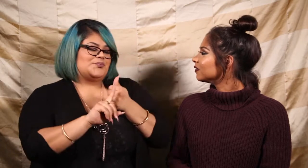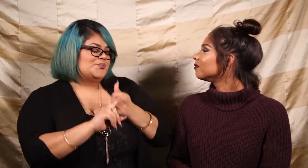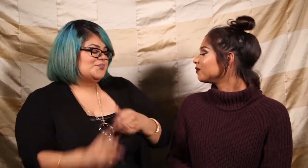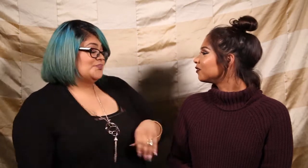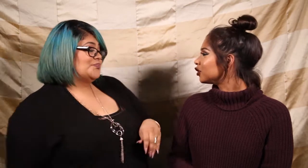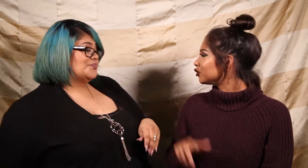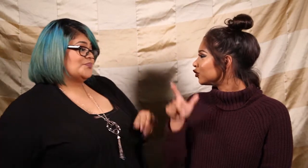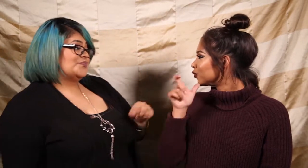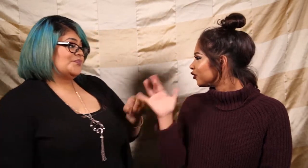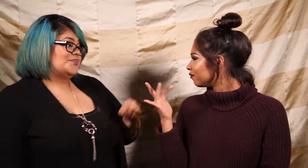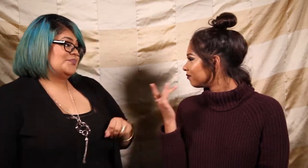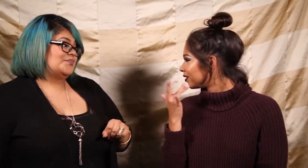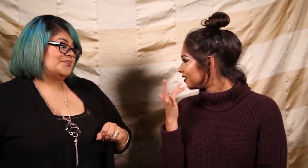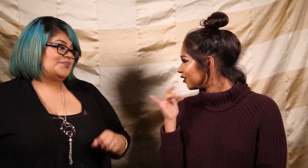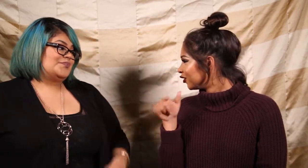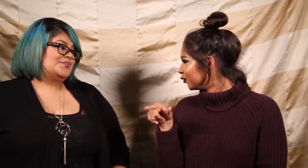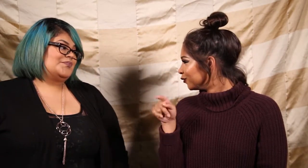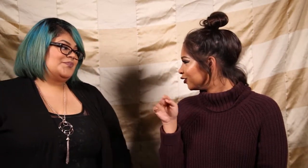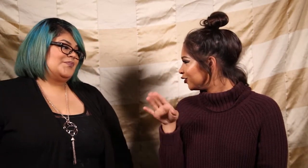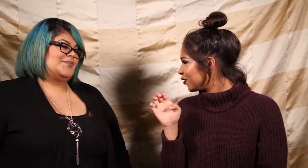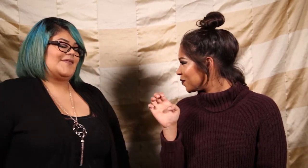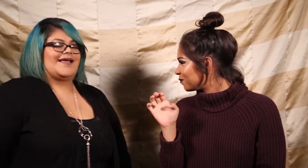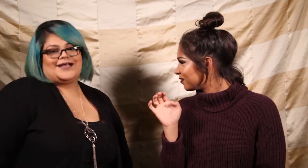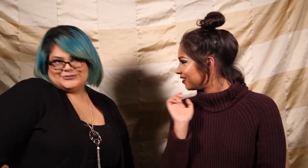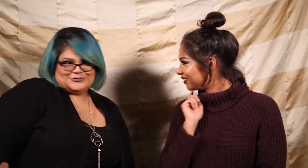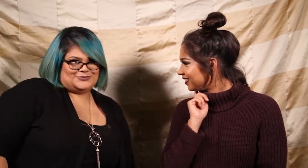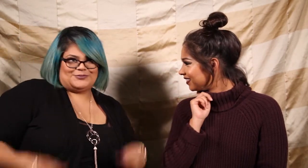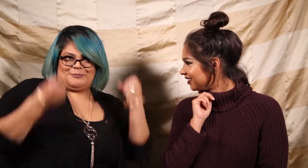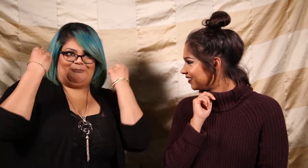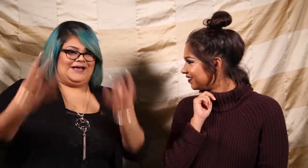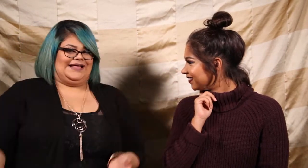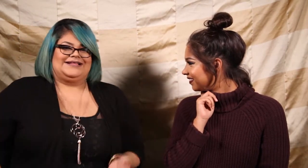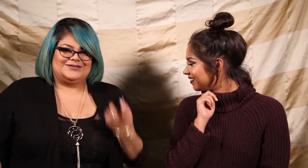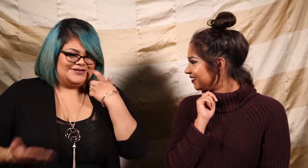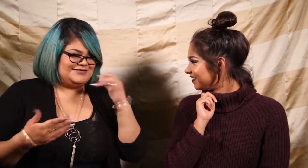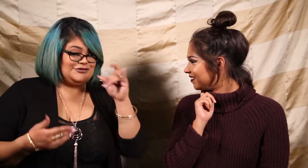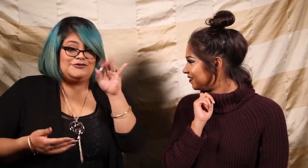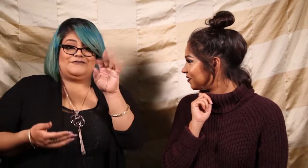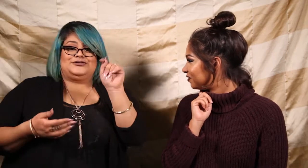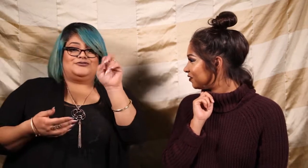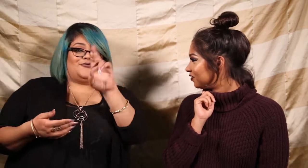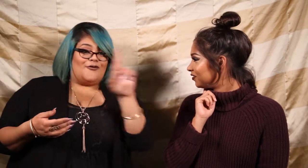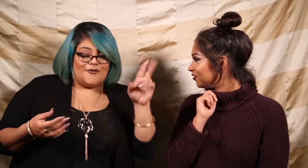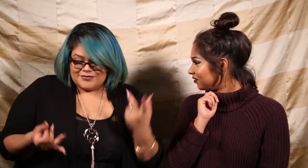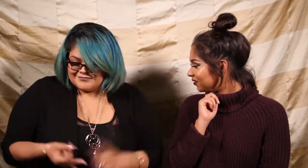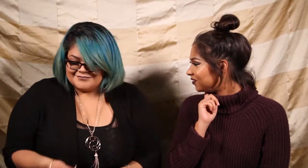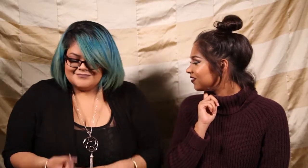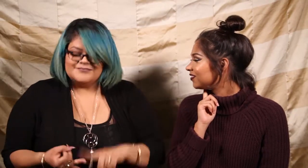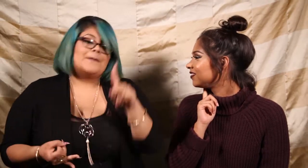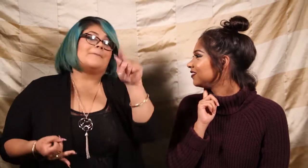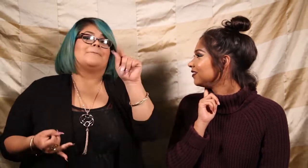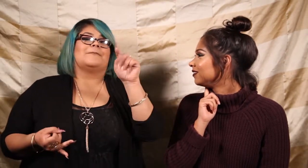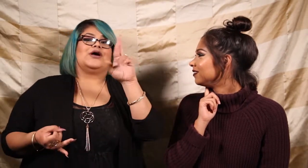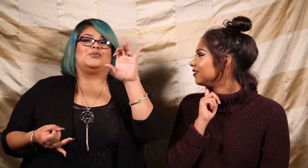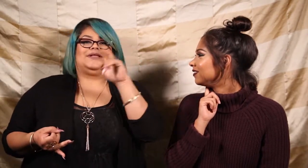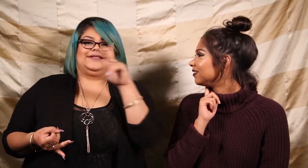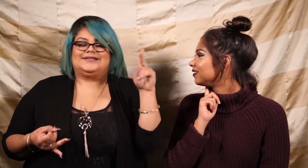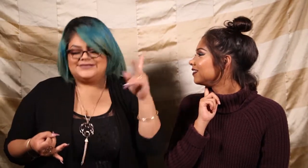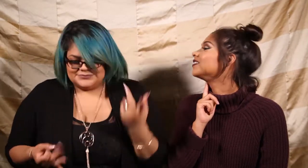who is your favorite YouTuber? OHH..SO MANY!! JEFFREE STAR! Patrick STARR!